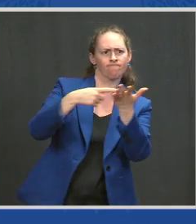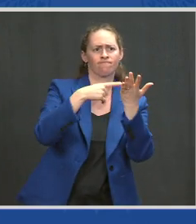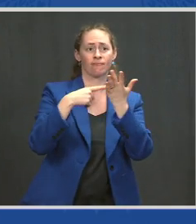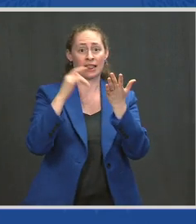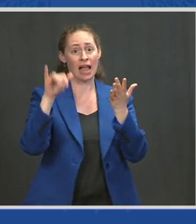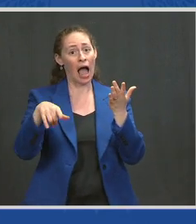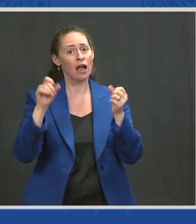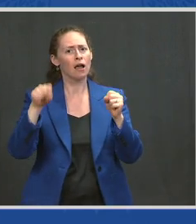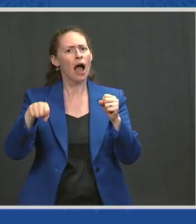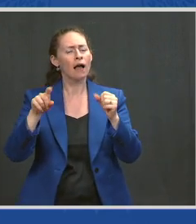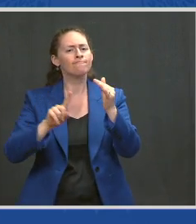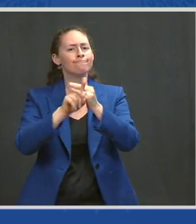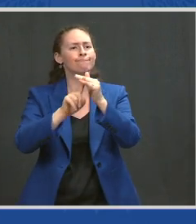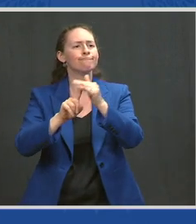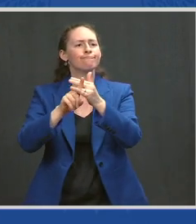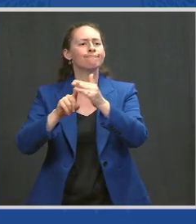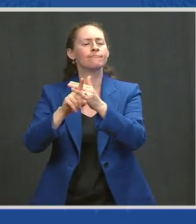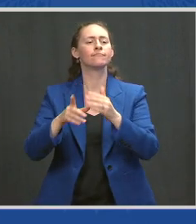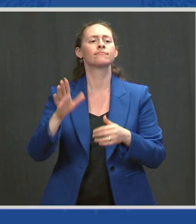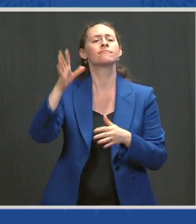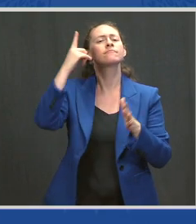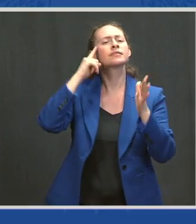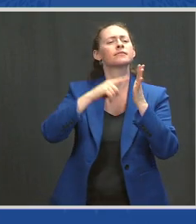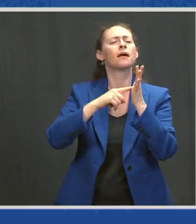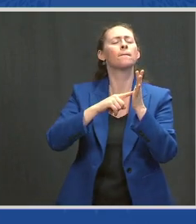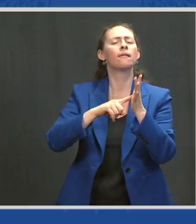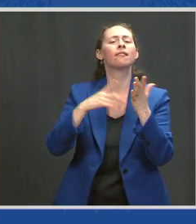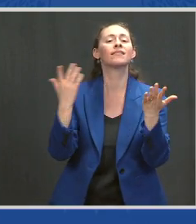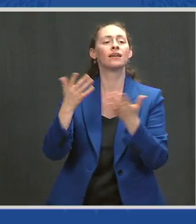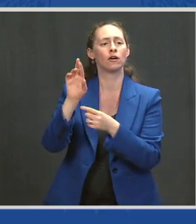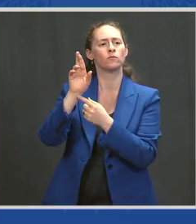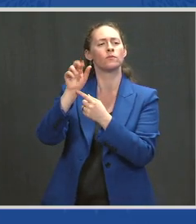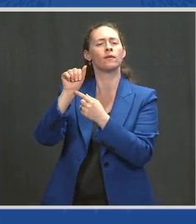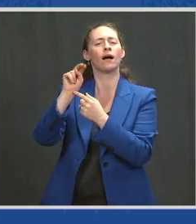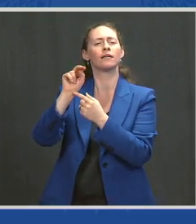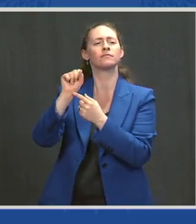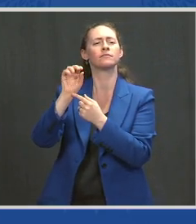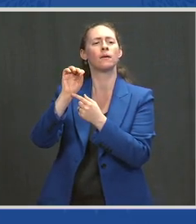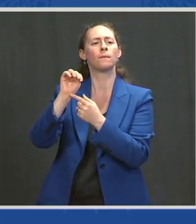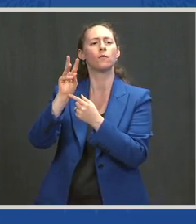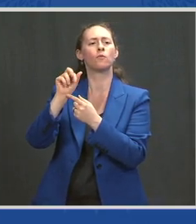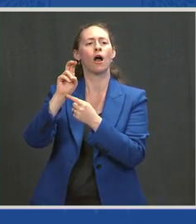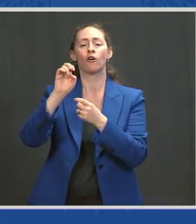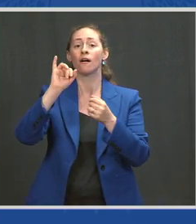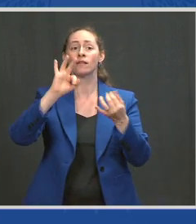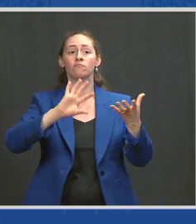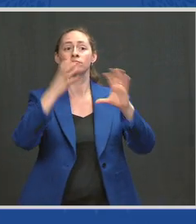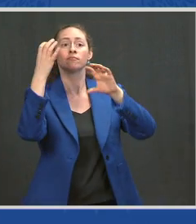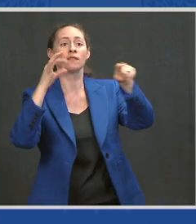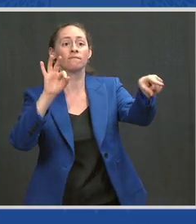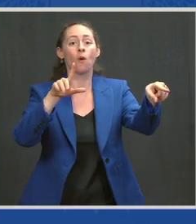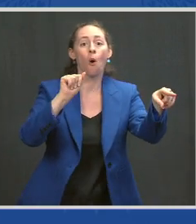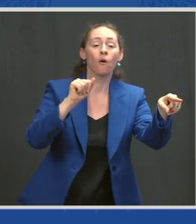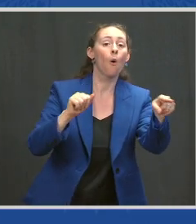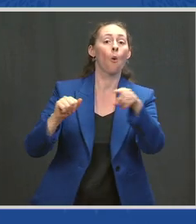What happens if that ransomware outfit were sitting in Florida or Maine and took action, as I said, on their --